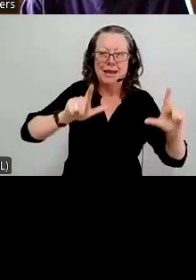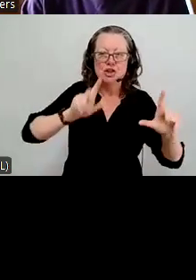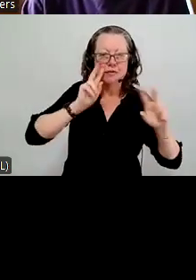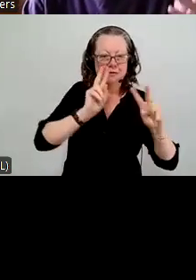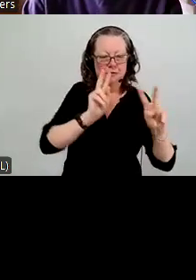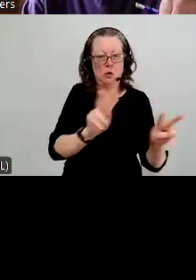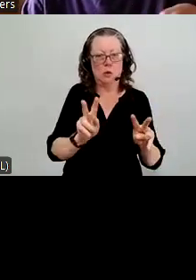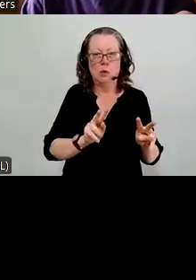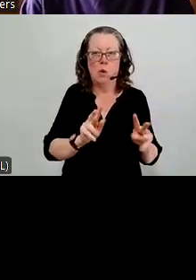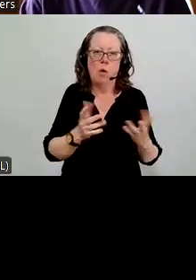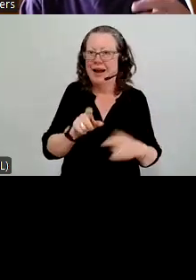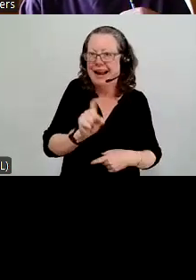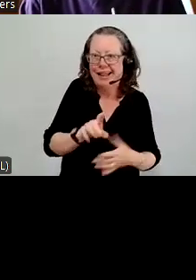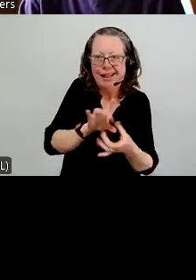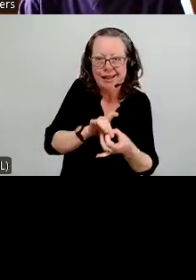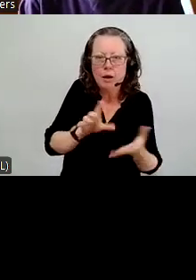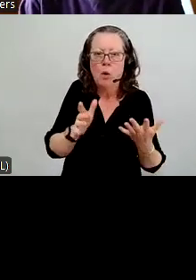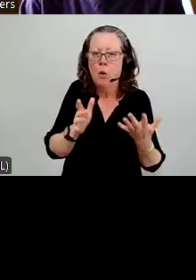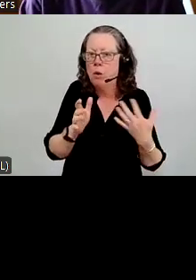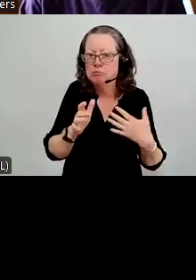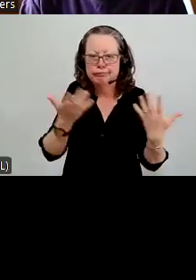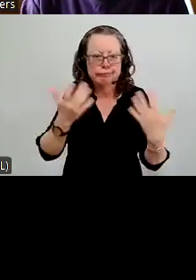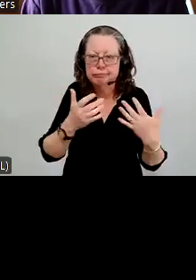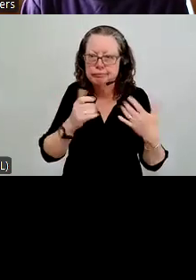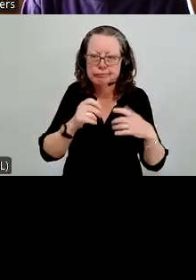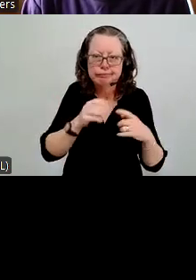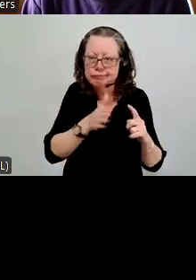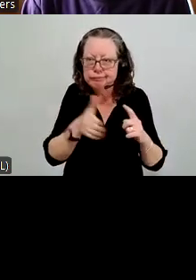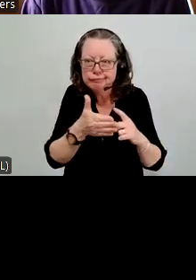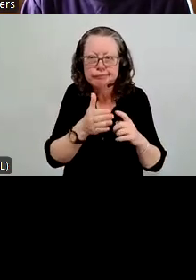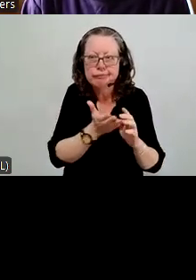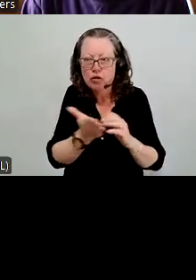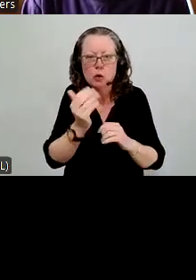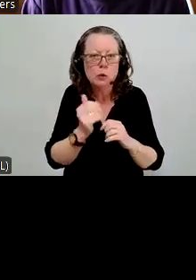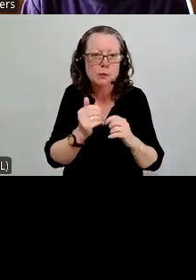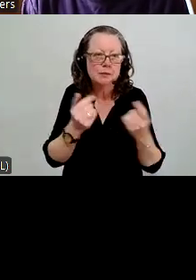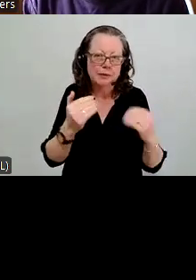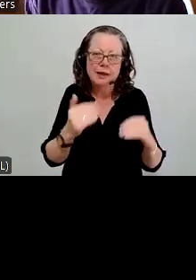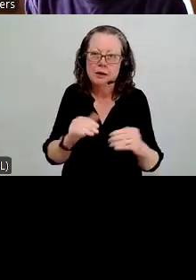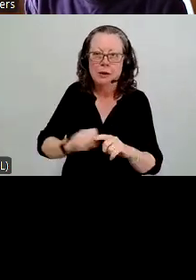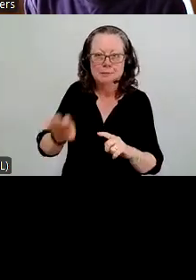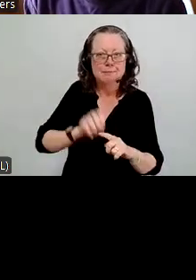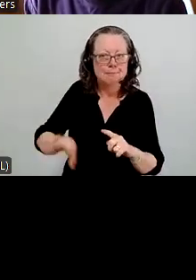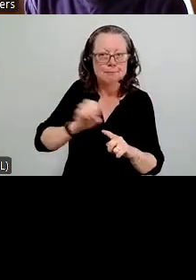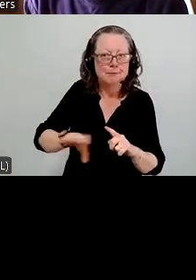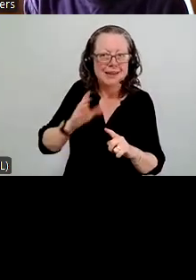to Meta to build up a profile of that. If you want to see what other organizations